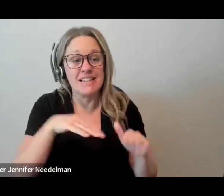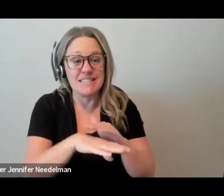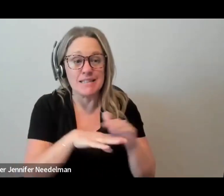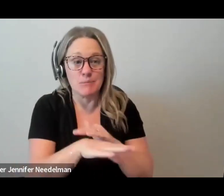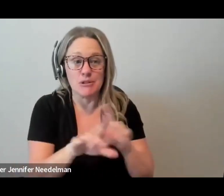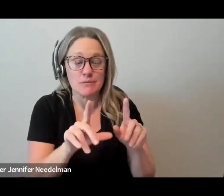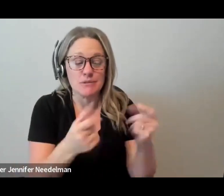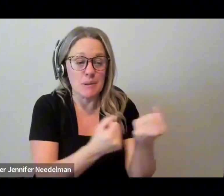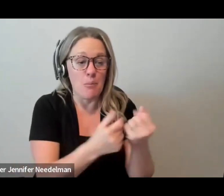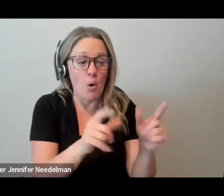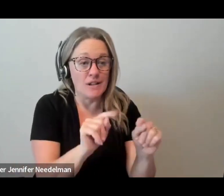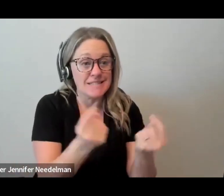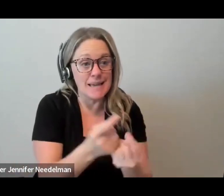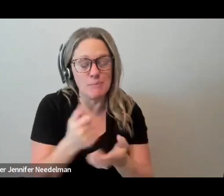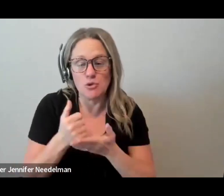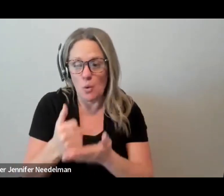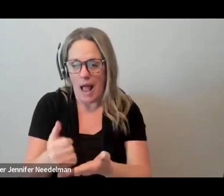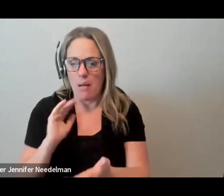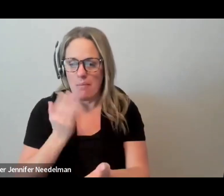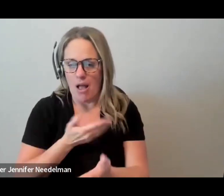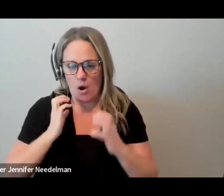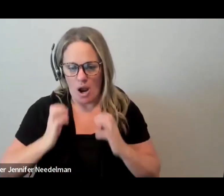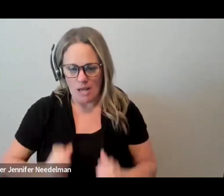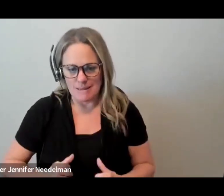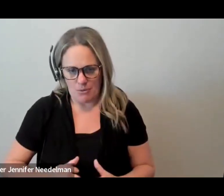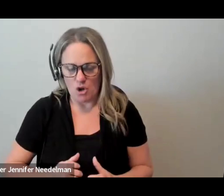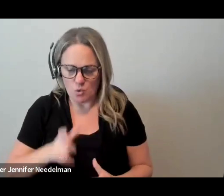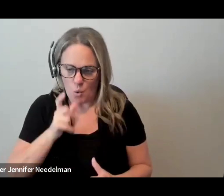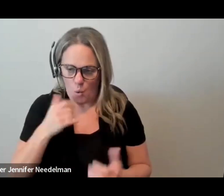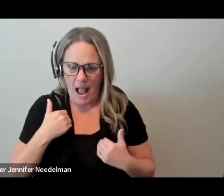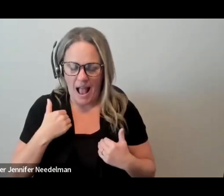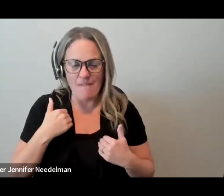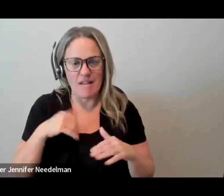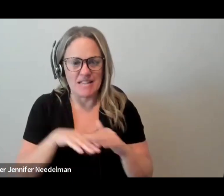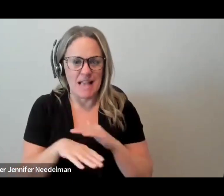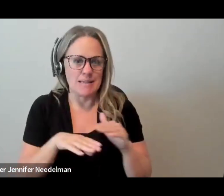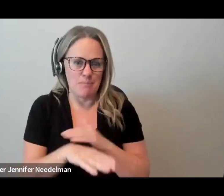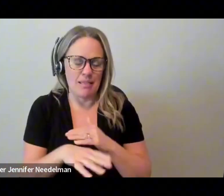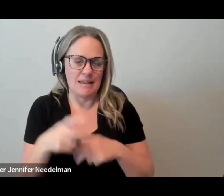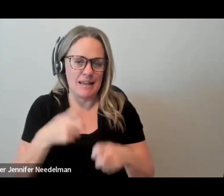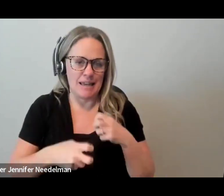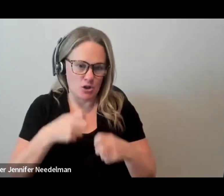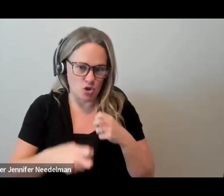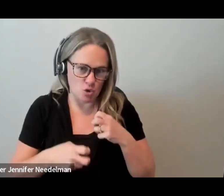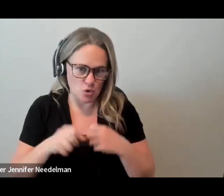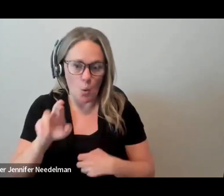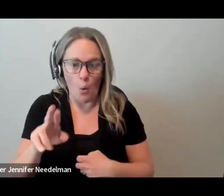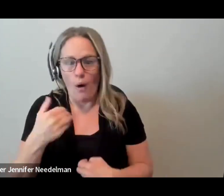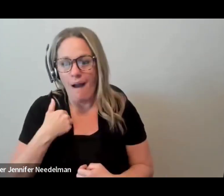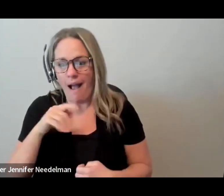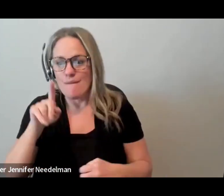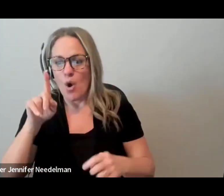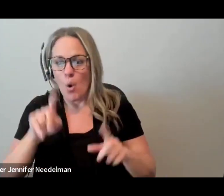to help our customers that encountered accessibility issues or have accessibility questions with our product.